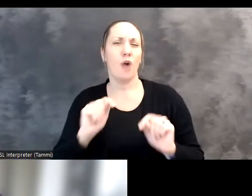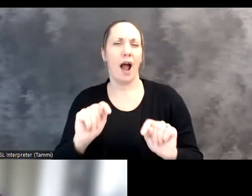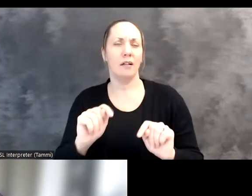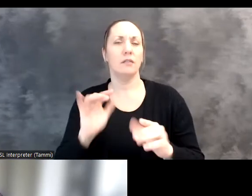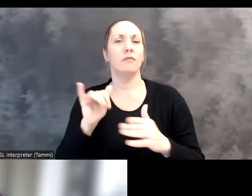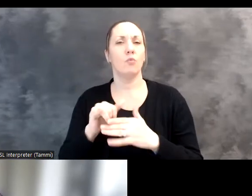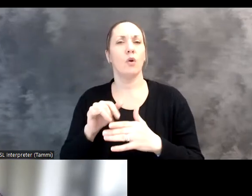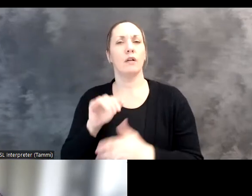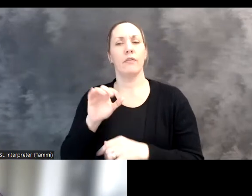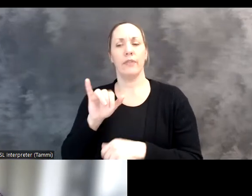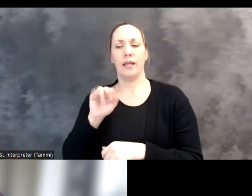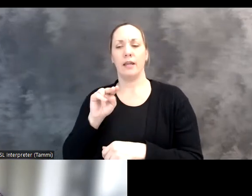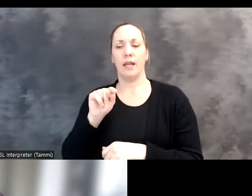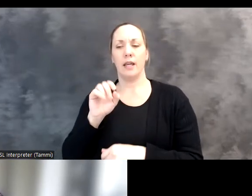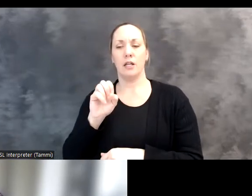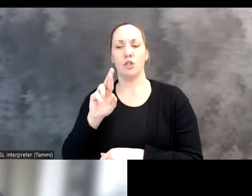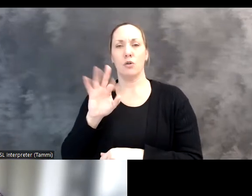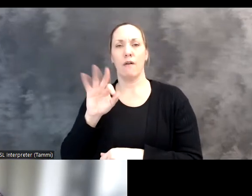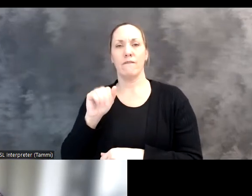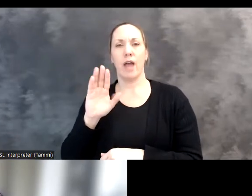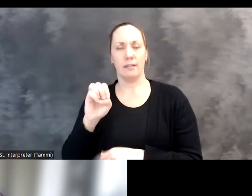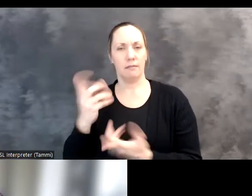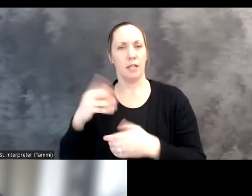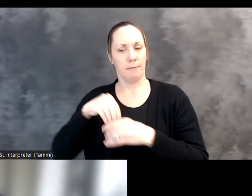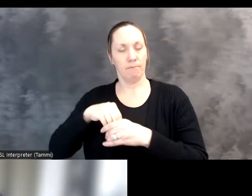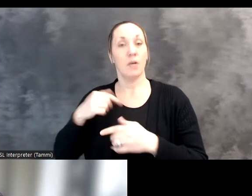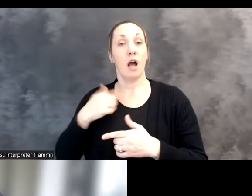technologies, you know, for me, when I was involved in my clinical trial for